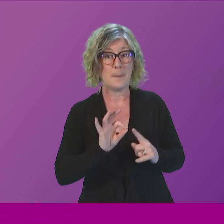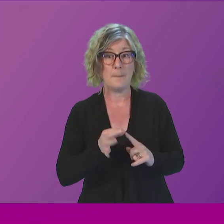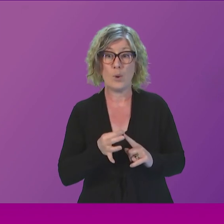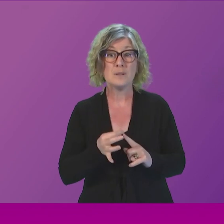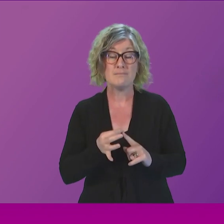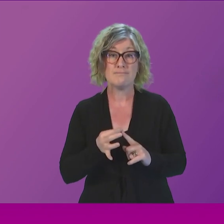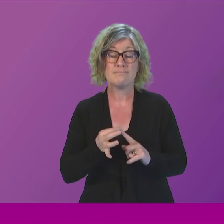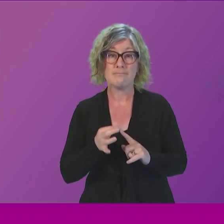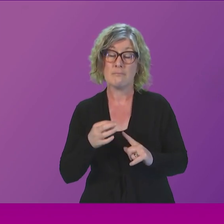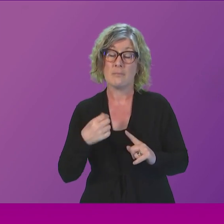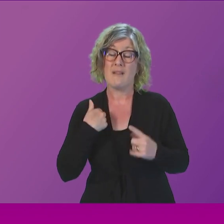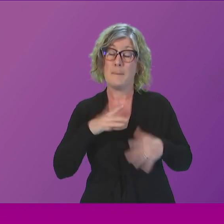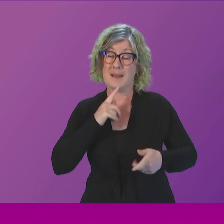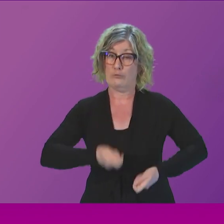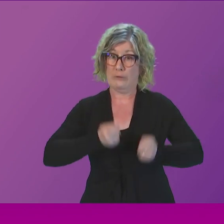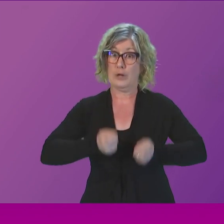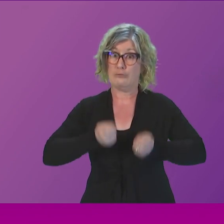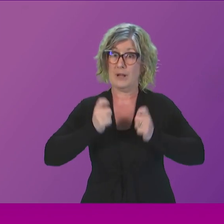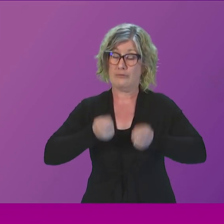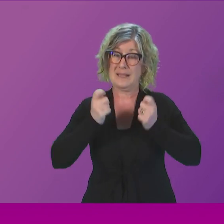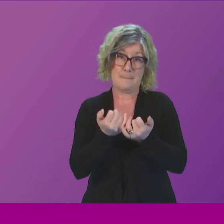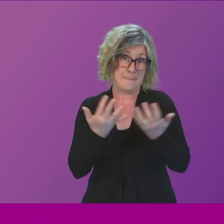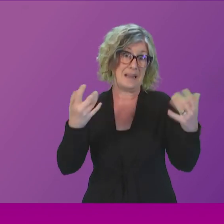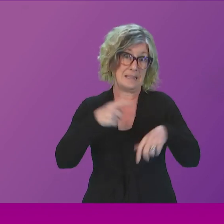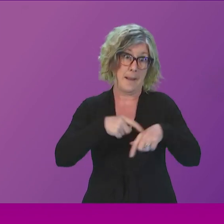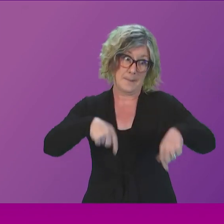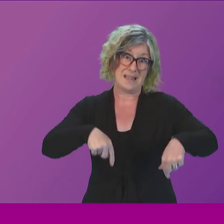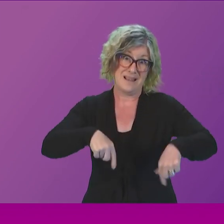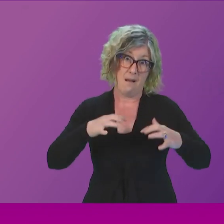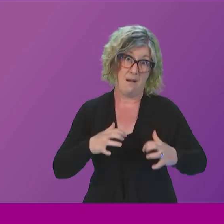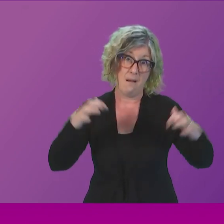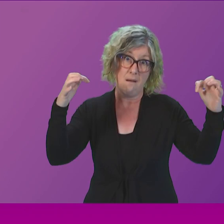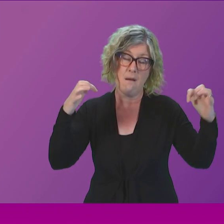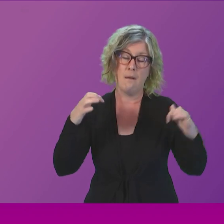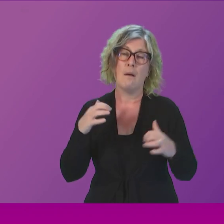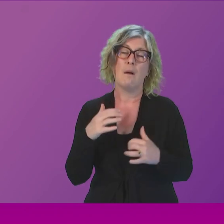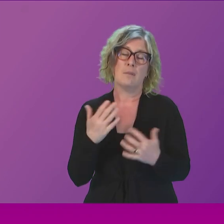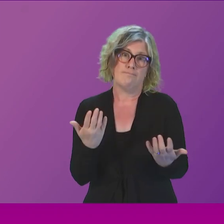I have mentioned on many occasions in this chamber that the defining mission of the Government